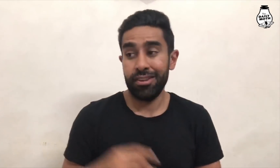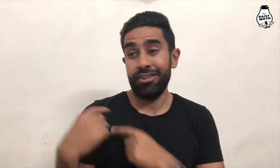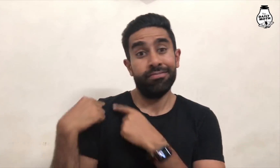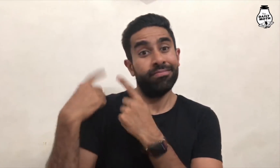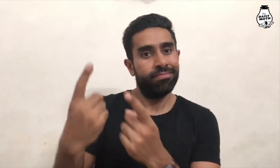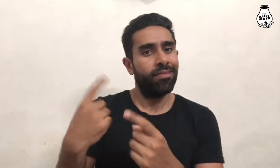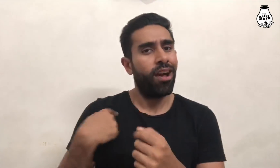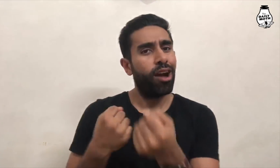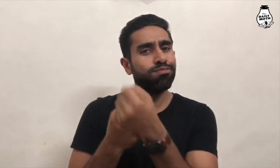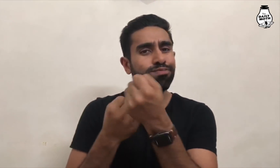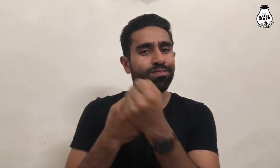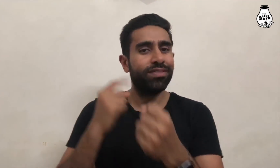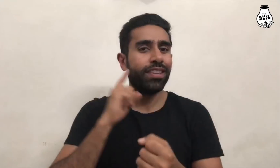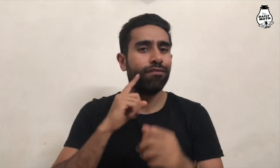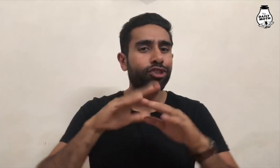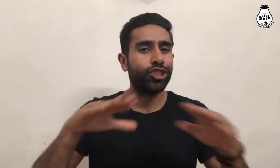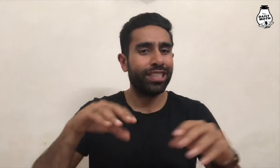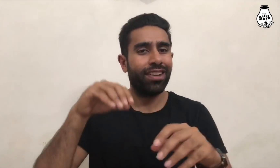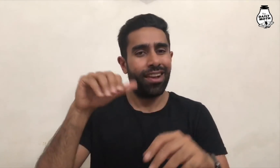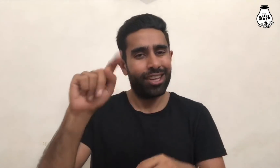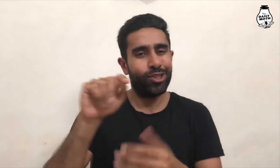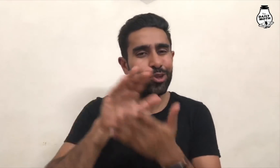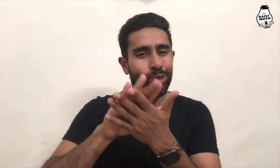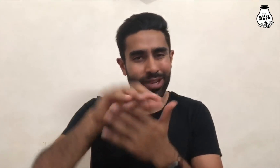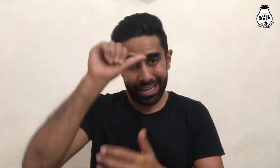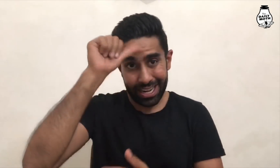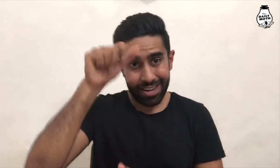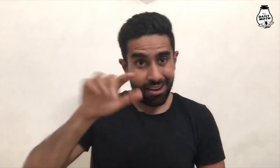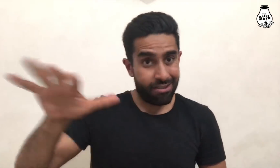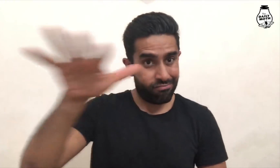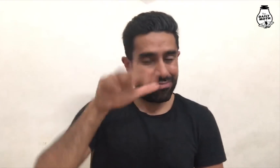I’ve been an advocate for Deaf children at schools in India.